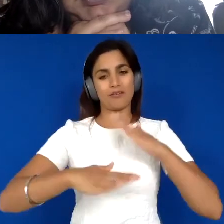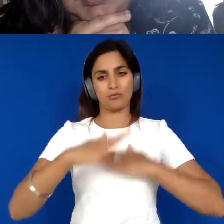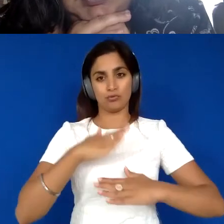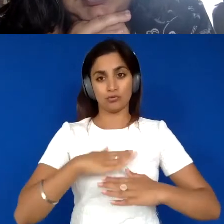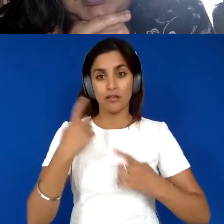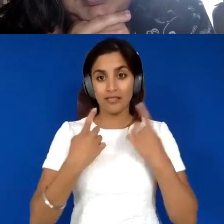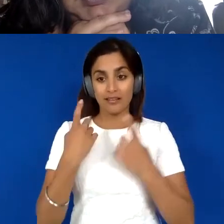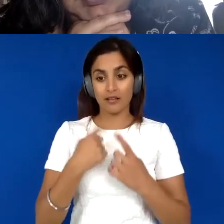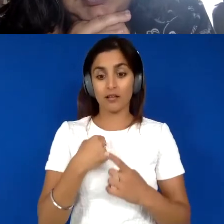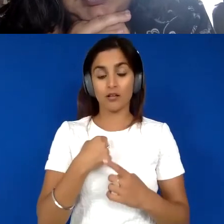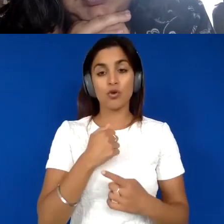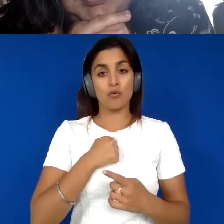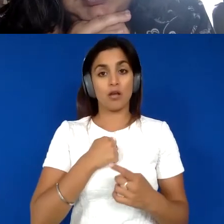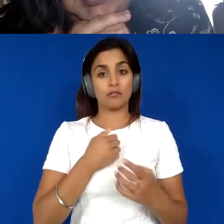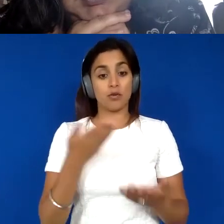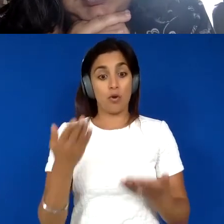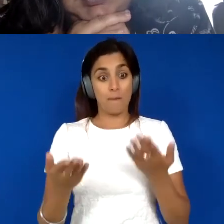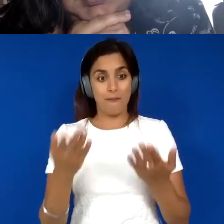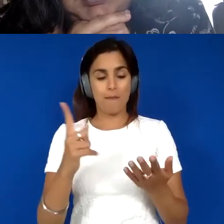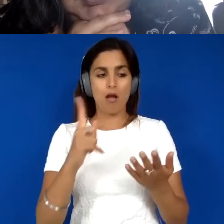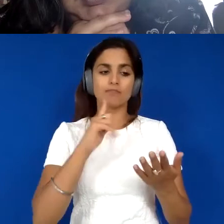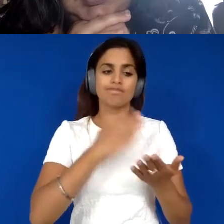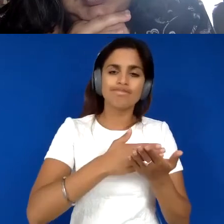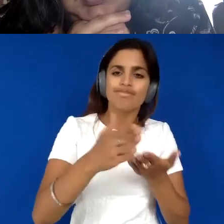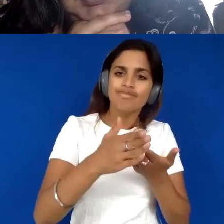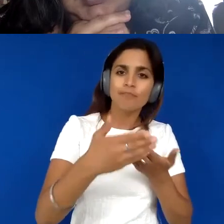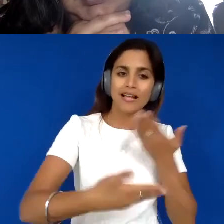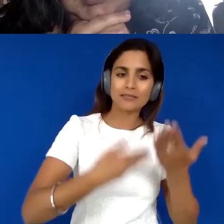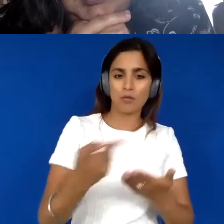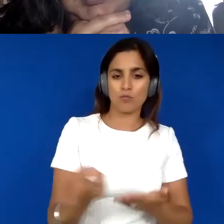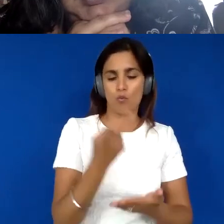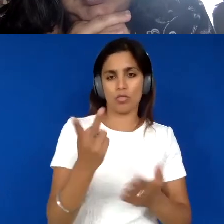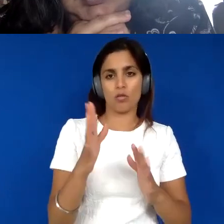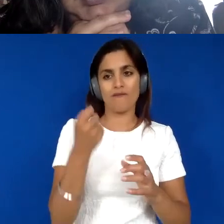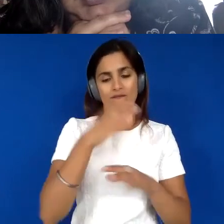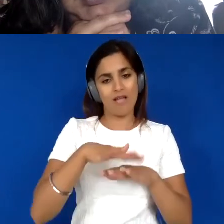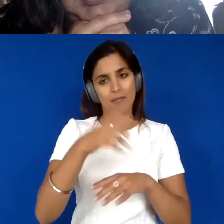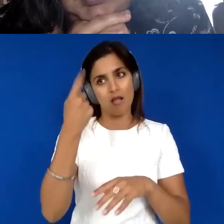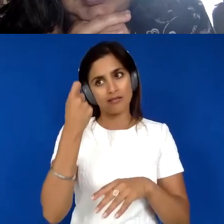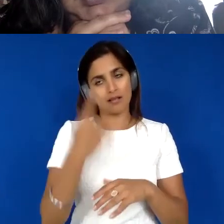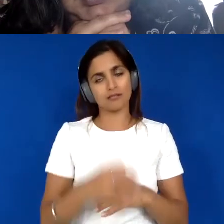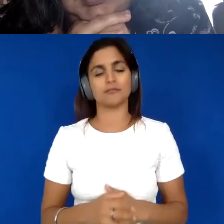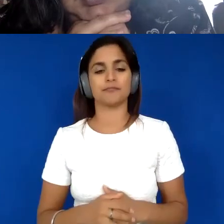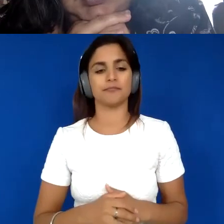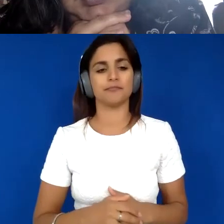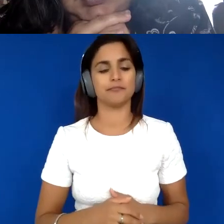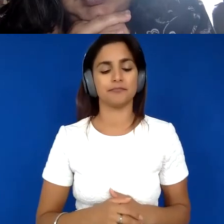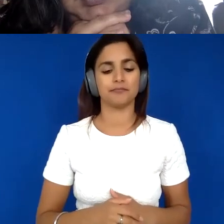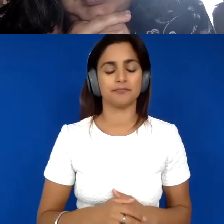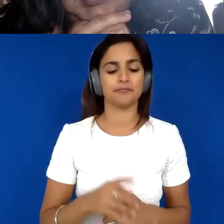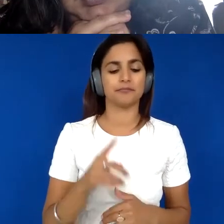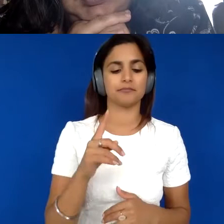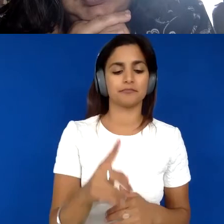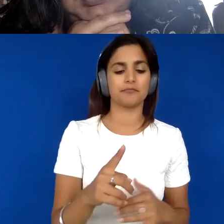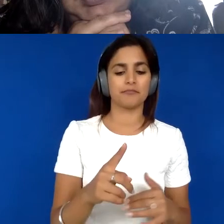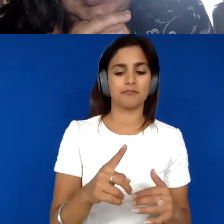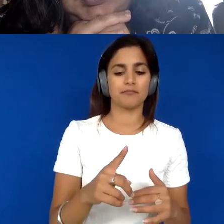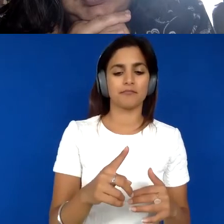comparisons explicit. Thank you thank you Rianna for that response and Akanksha